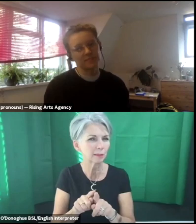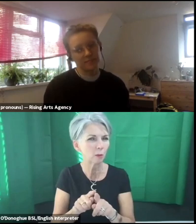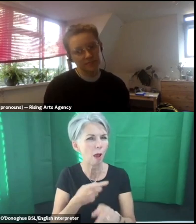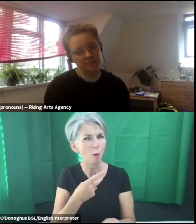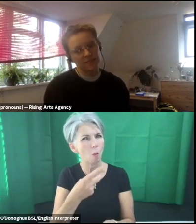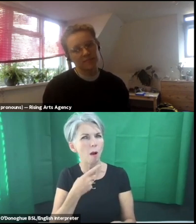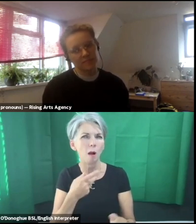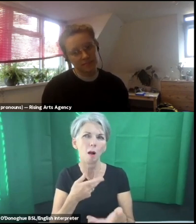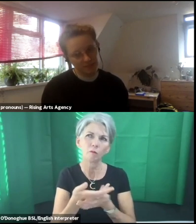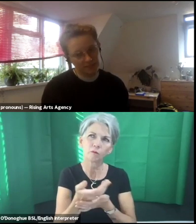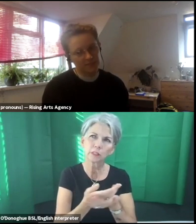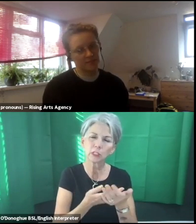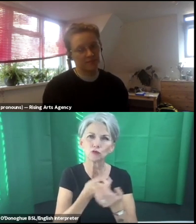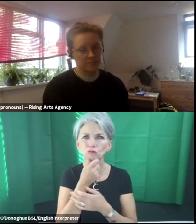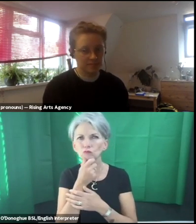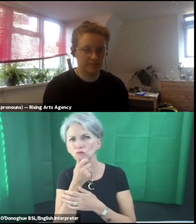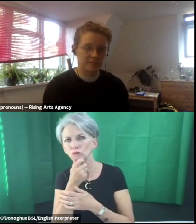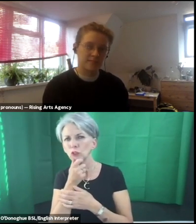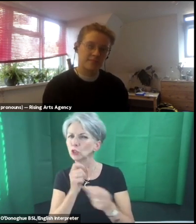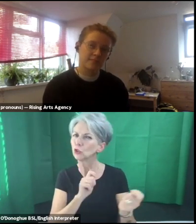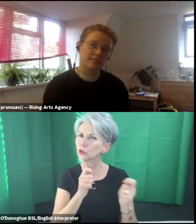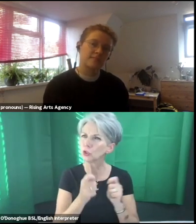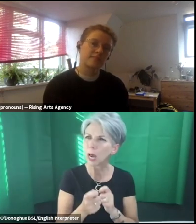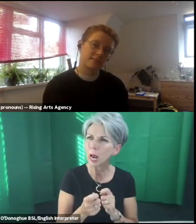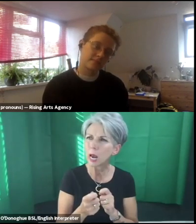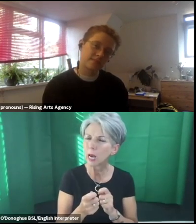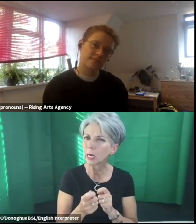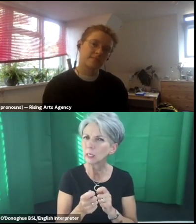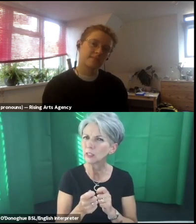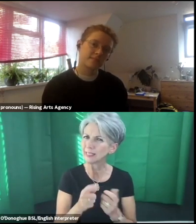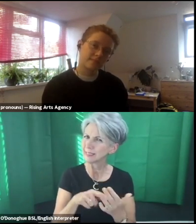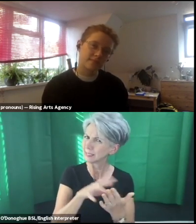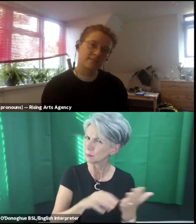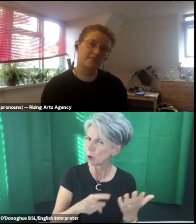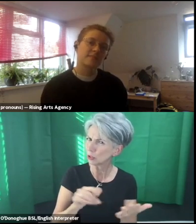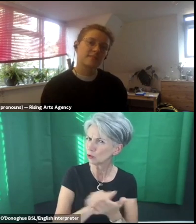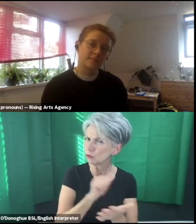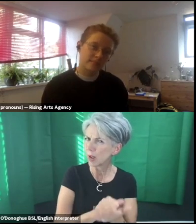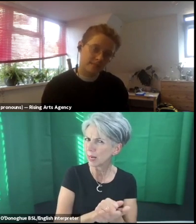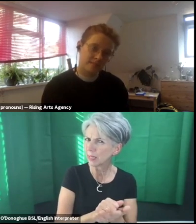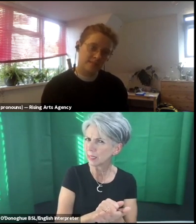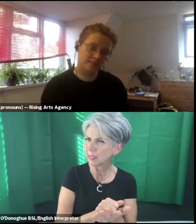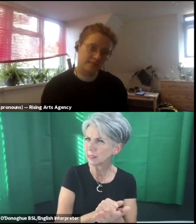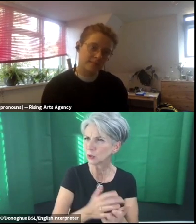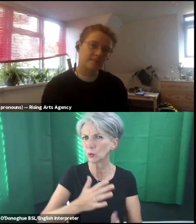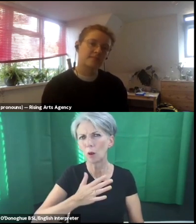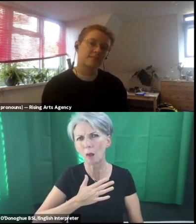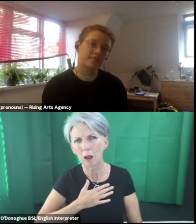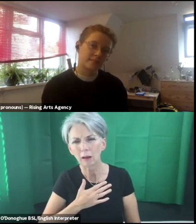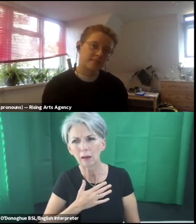year that we were working together from "is the model we're using right? Do we like it? How would it be different if we were in charge?"